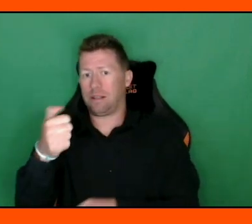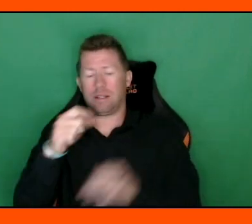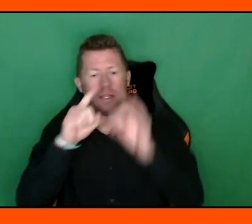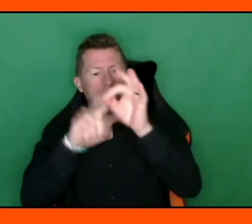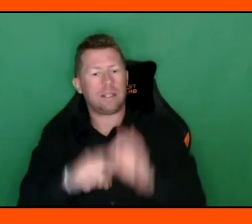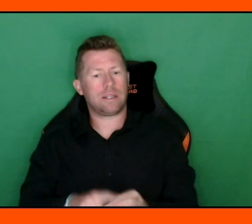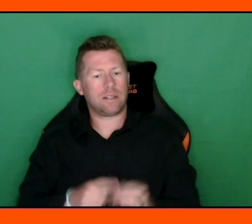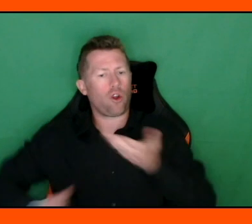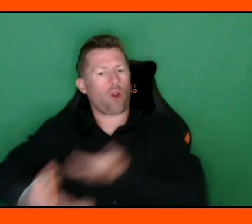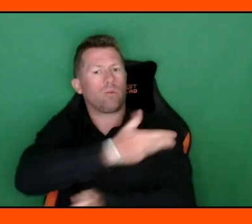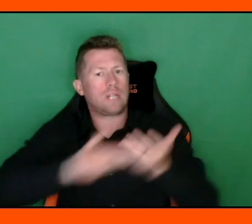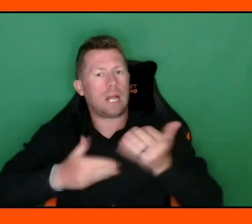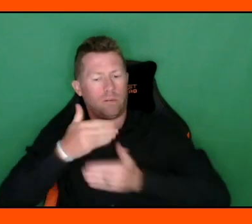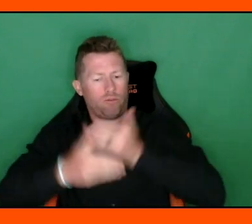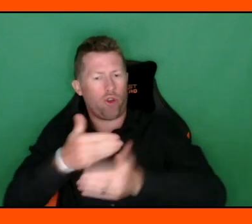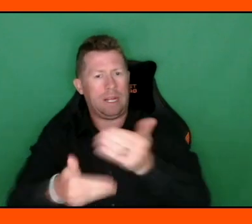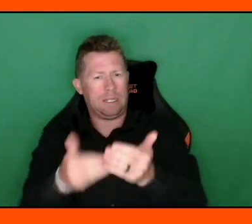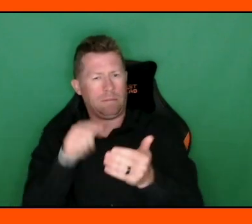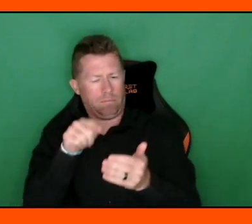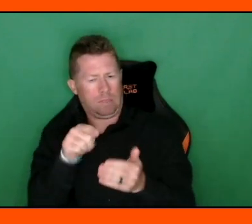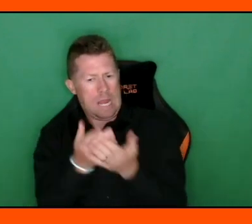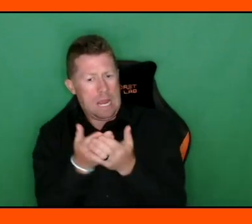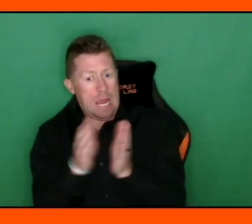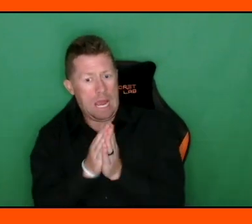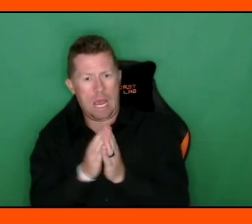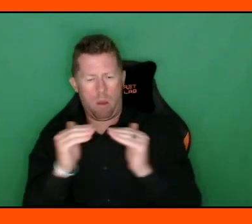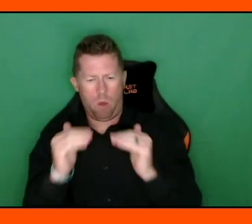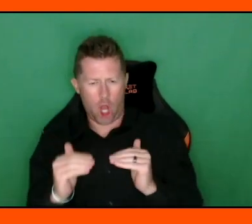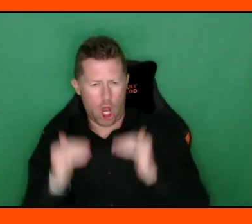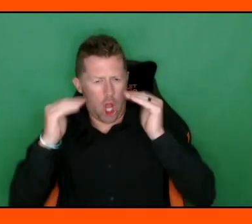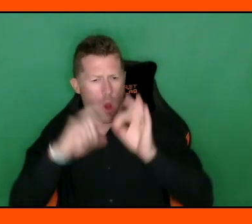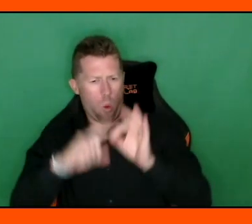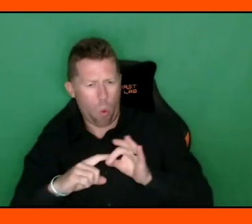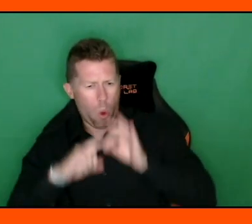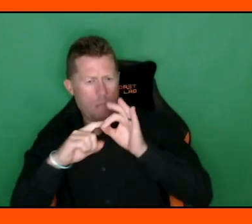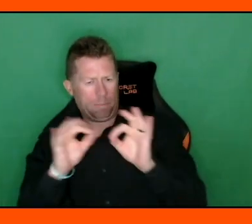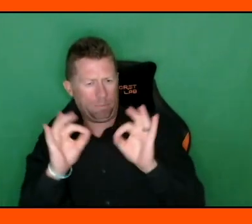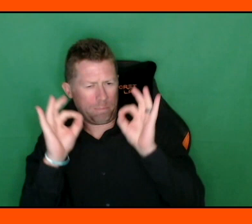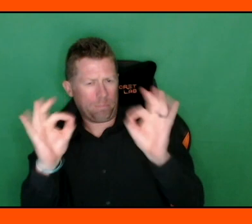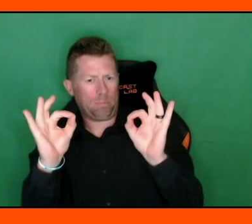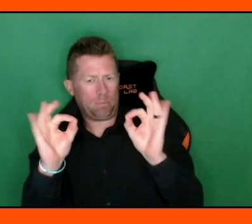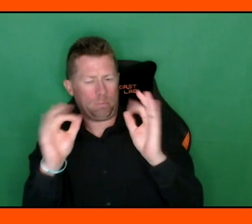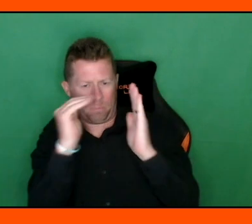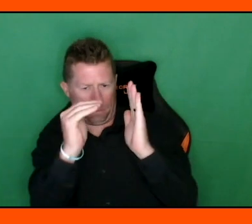We will specifically focus on how to make a high quality submission but will also look at the assessment criteria